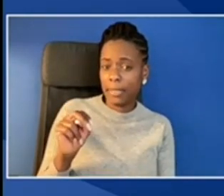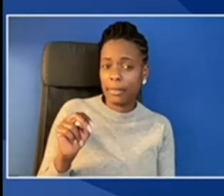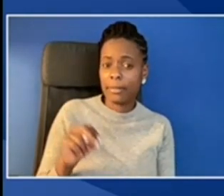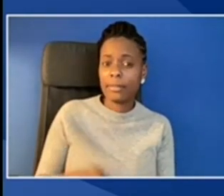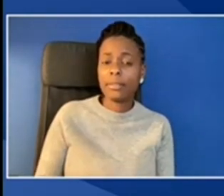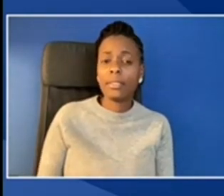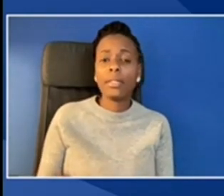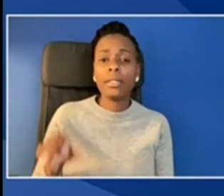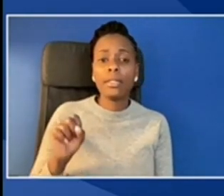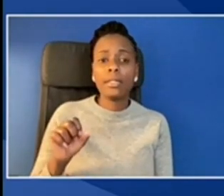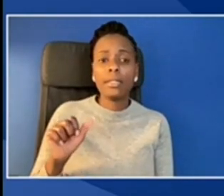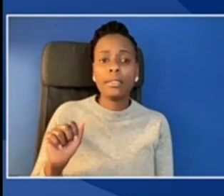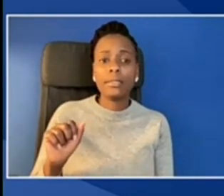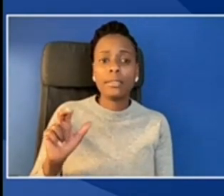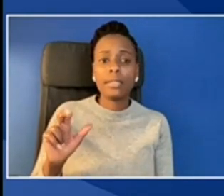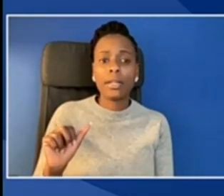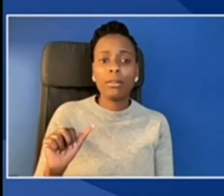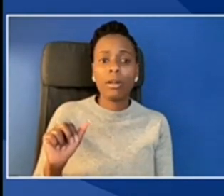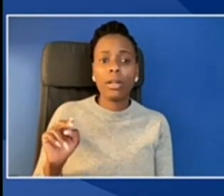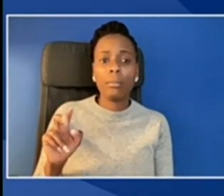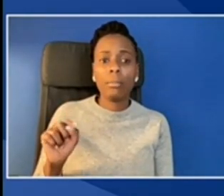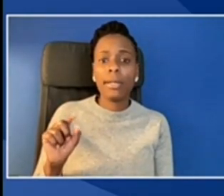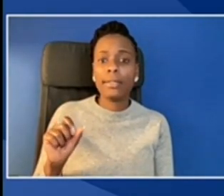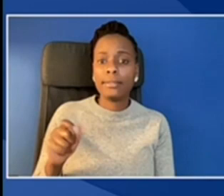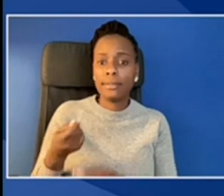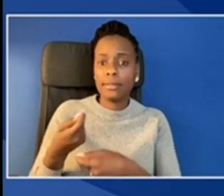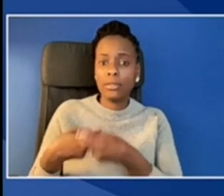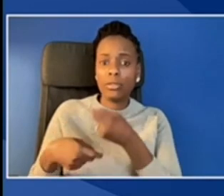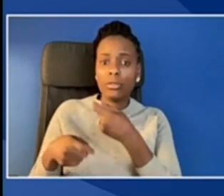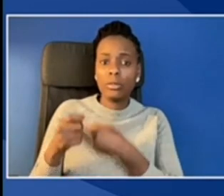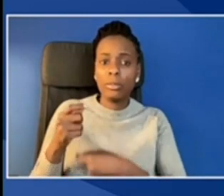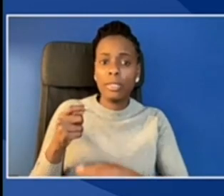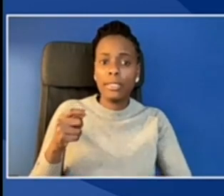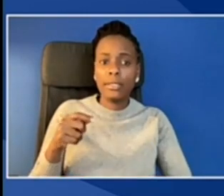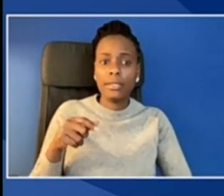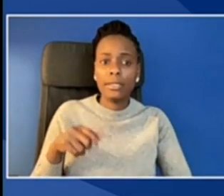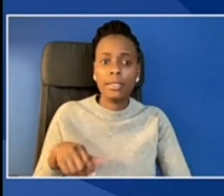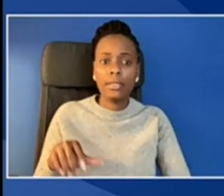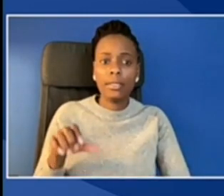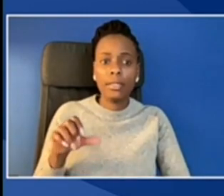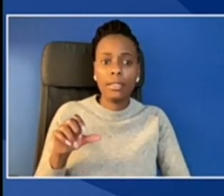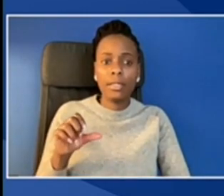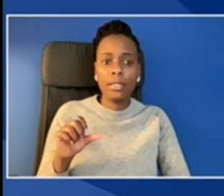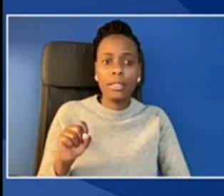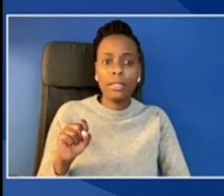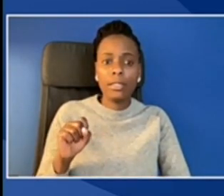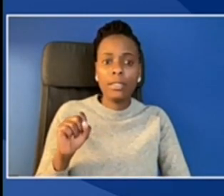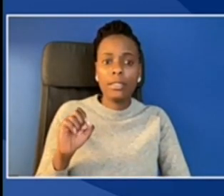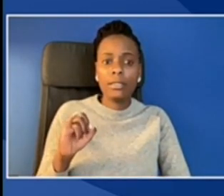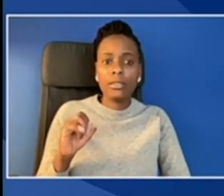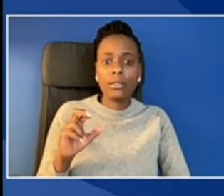Butts is coming in place of Sher Gammage at this point to the table. Thank you. Alright.